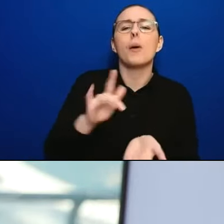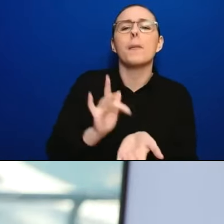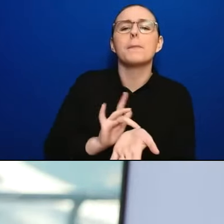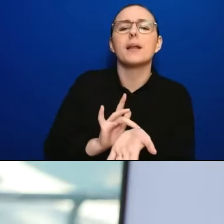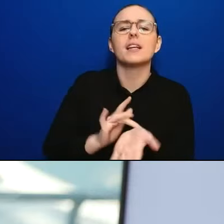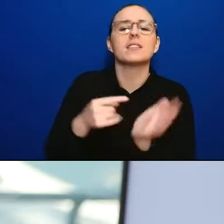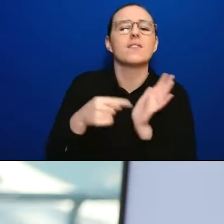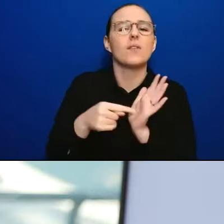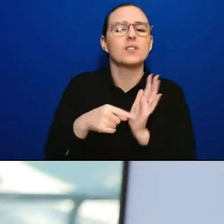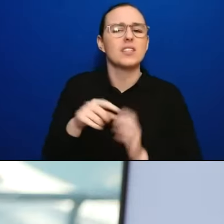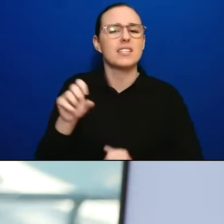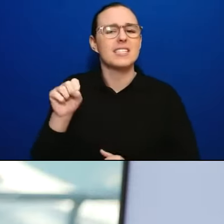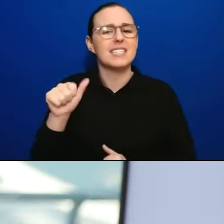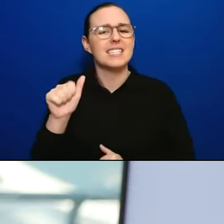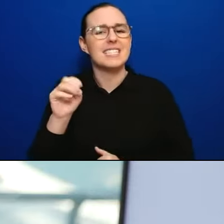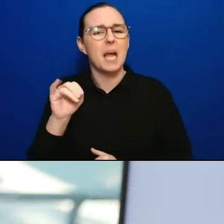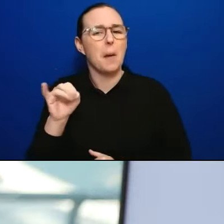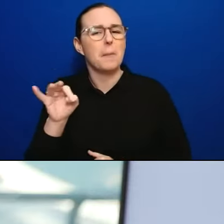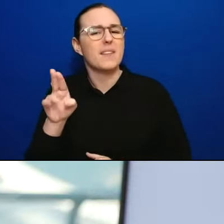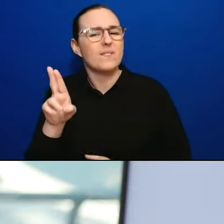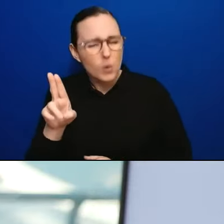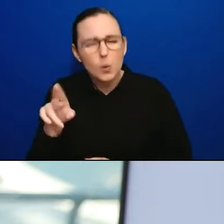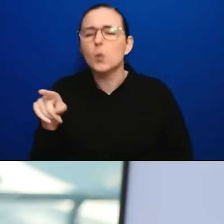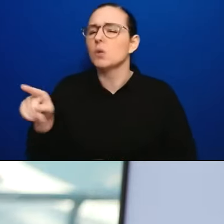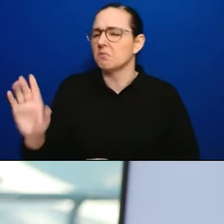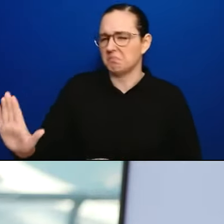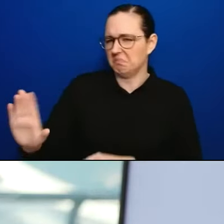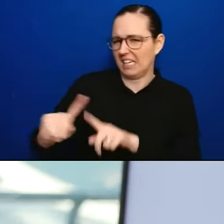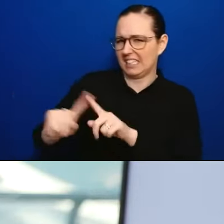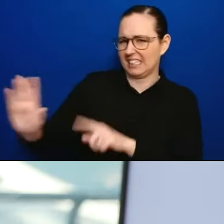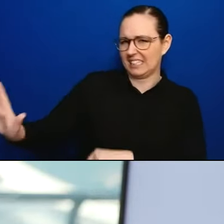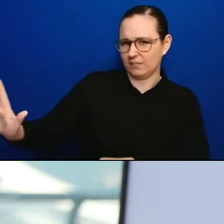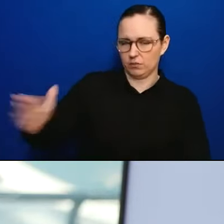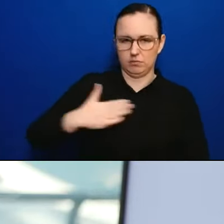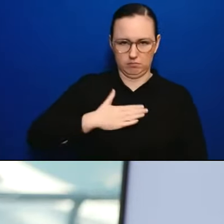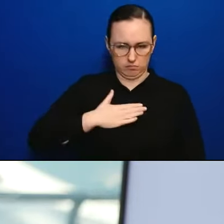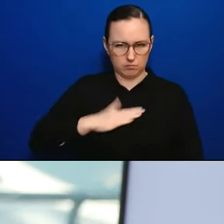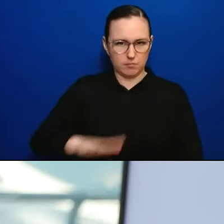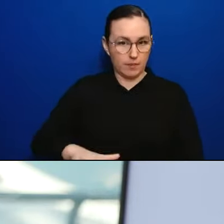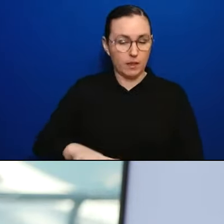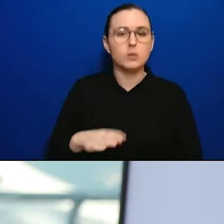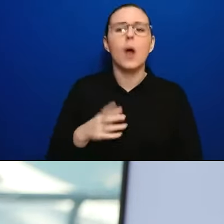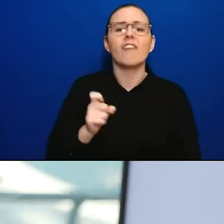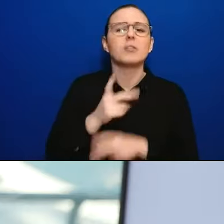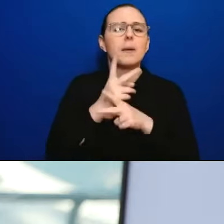And it makes it very different from some of the other antivirals we have like Tamiflu